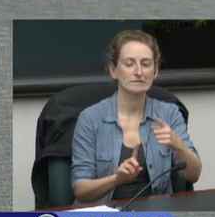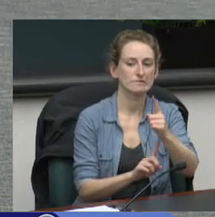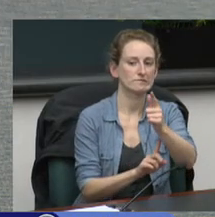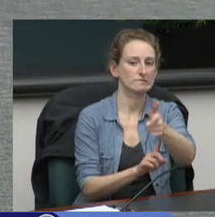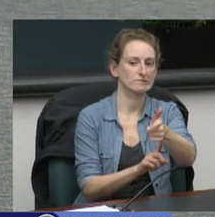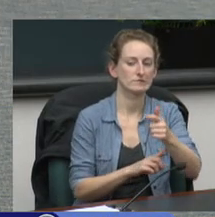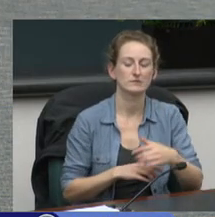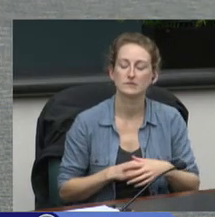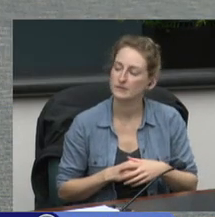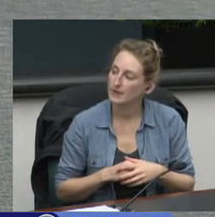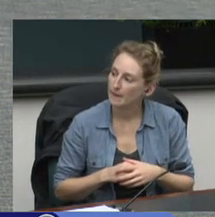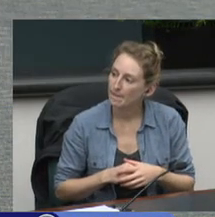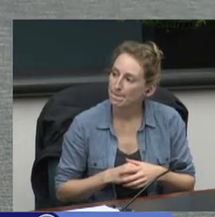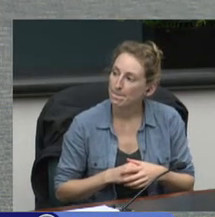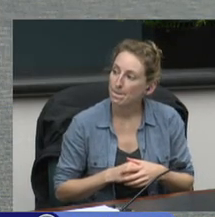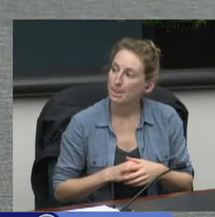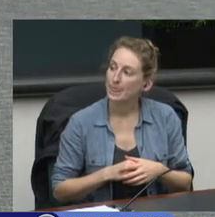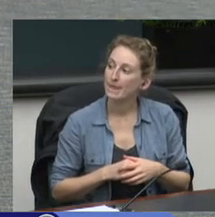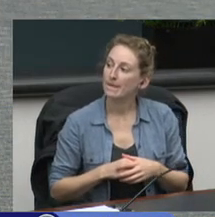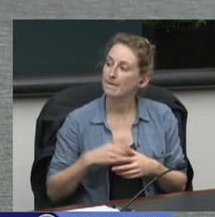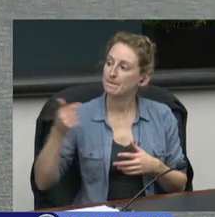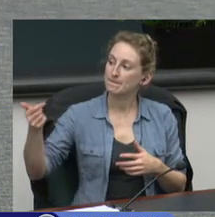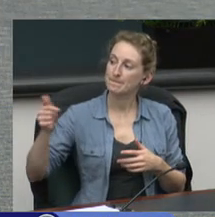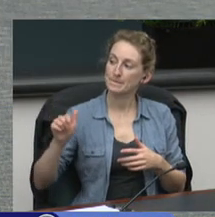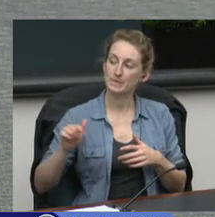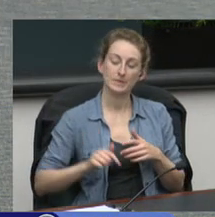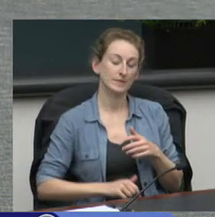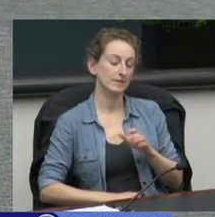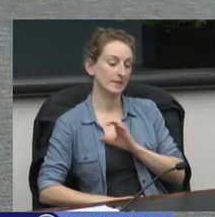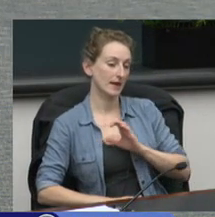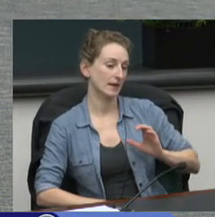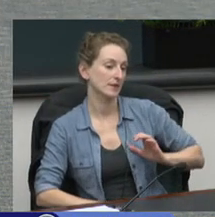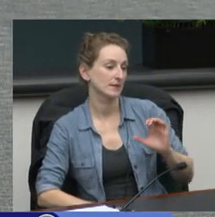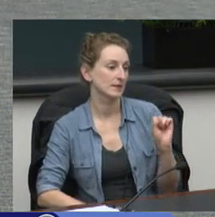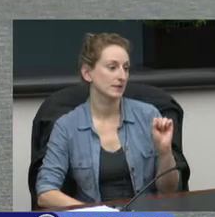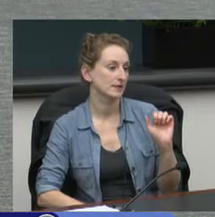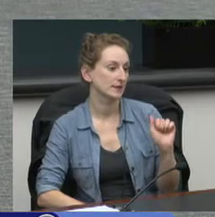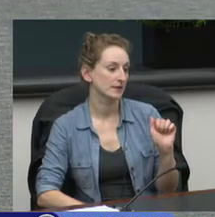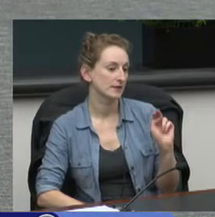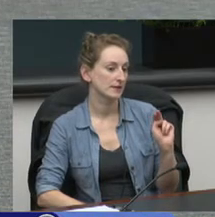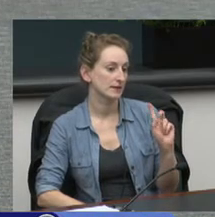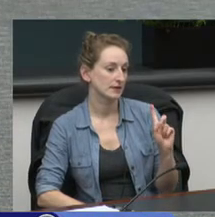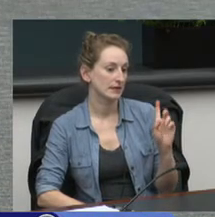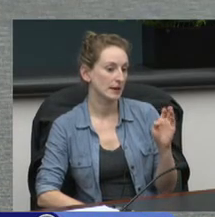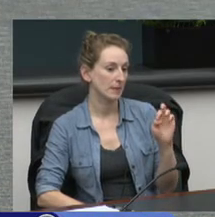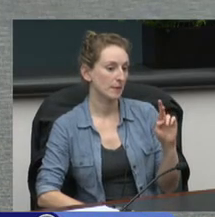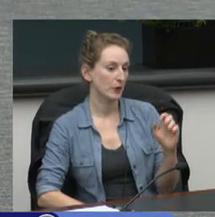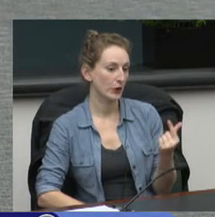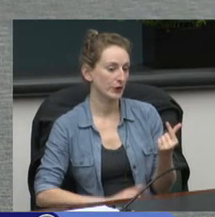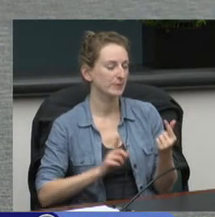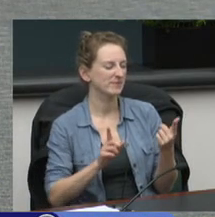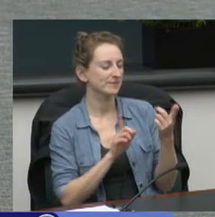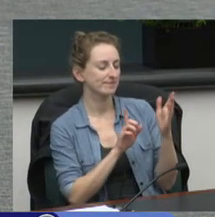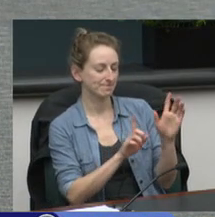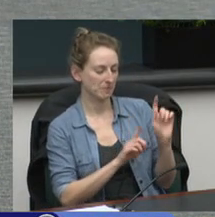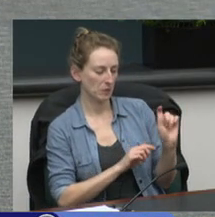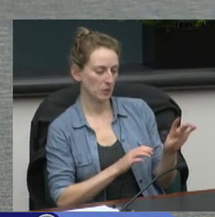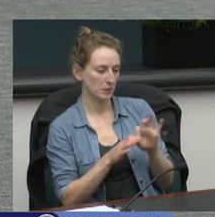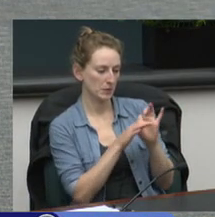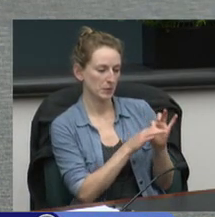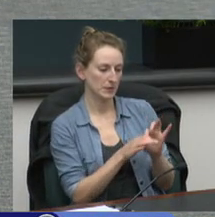and then return I was just reminded when I ran into Phil Stafford out in the